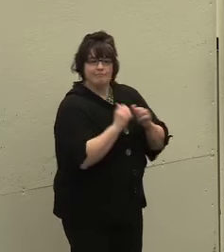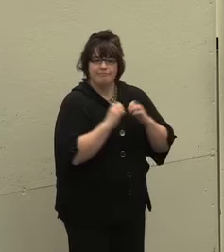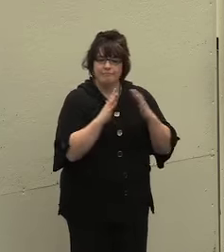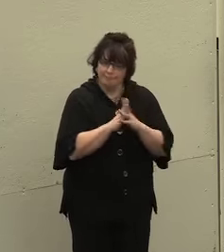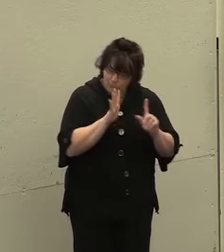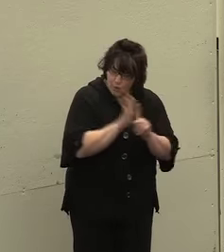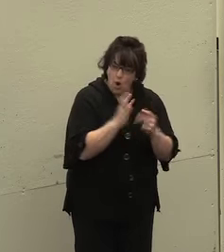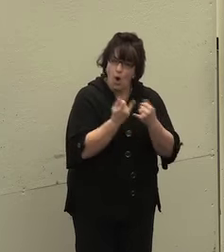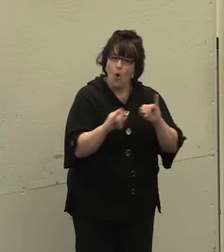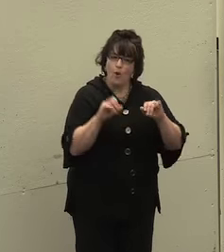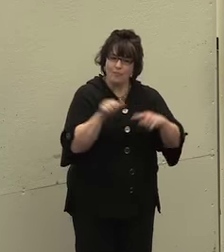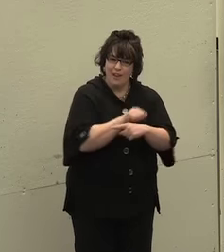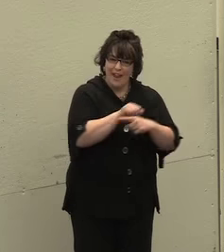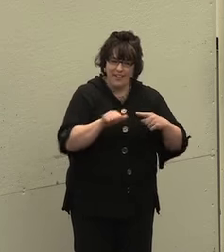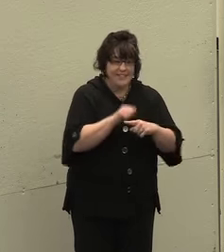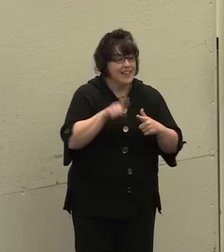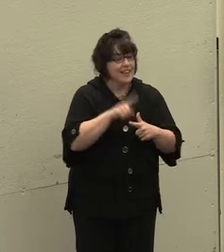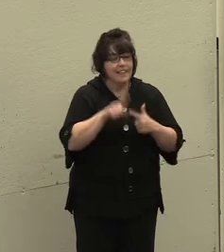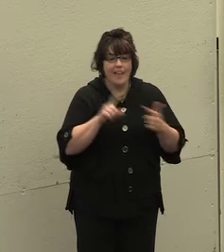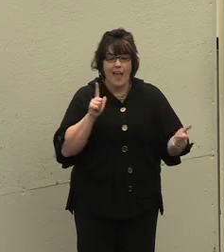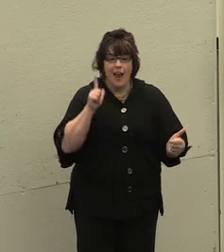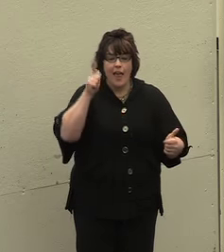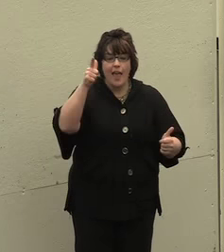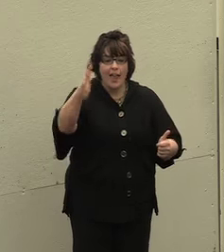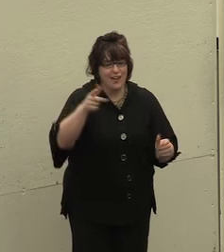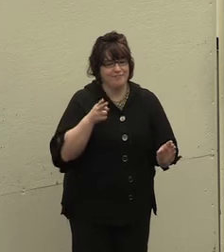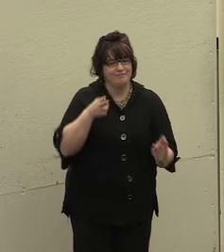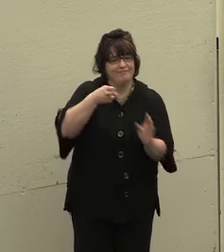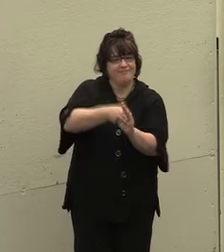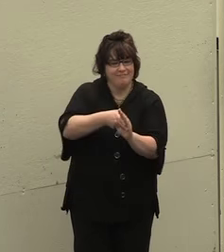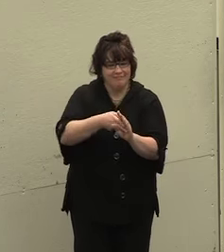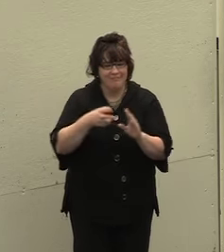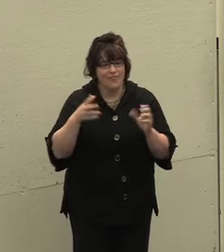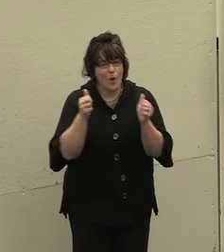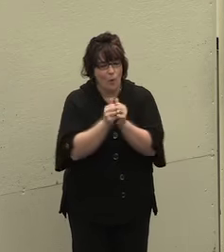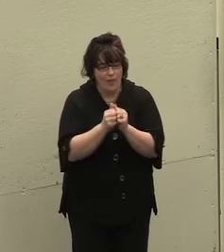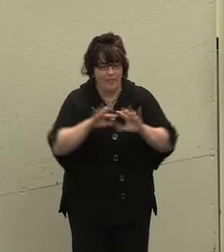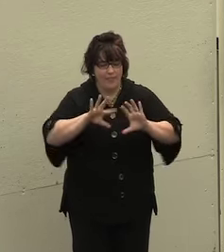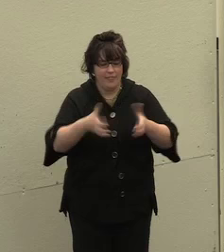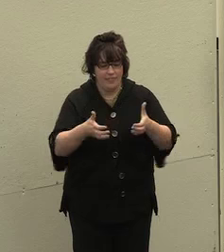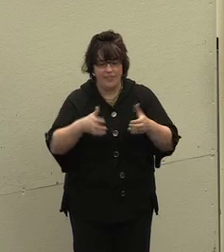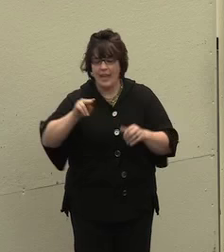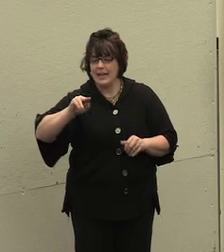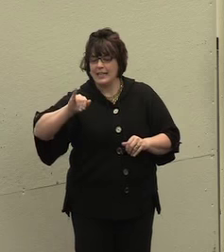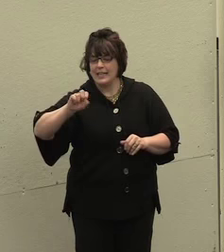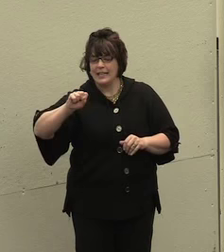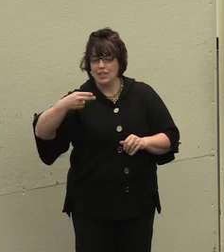And then, of course, later on, she was joined by Mr. Nishizawa.